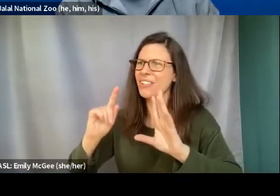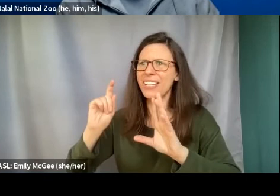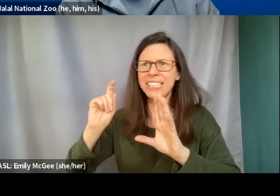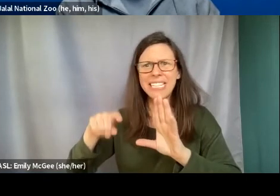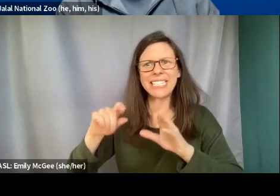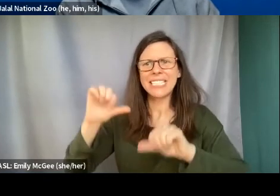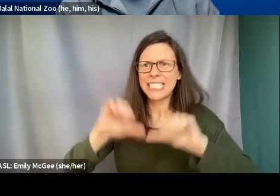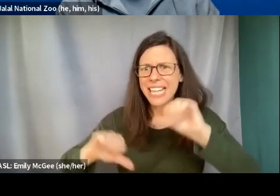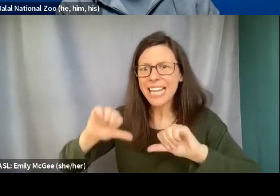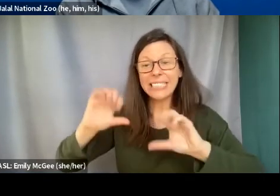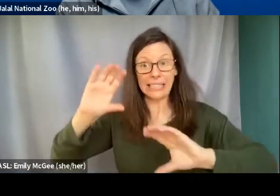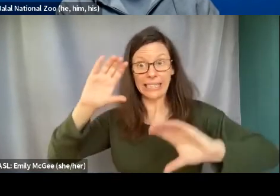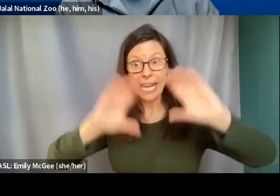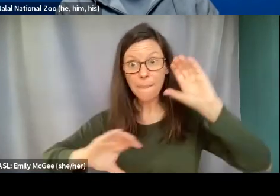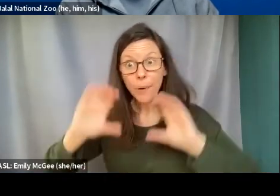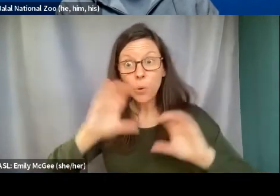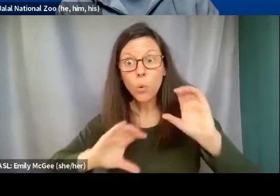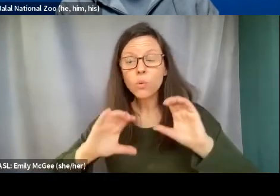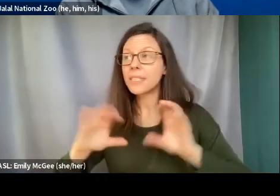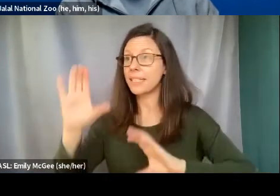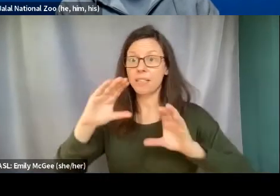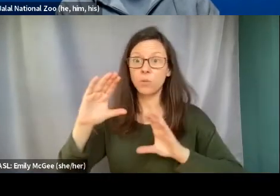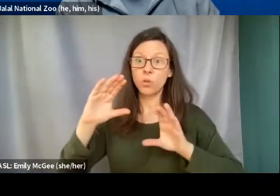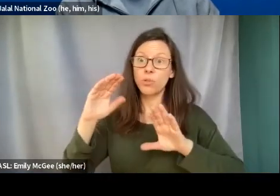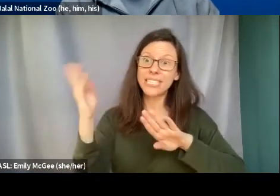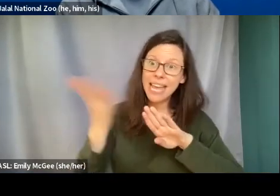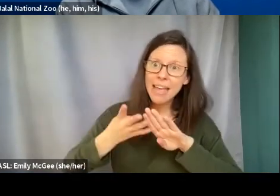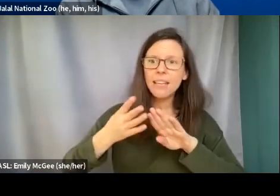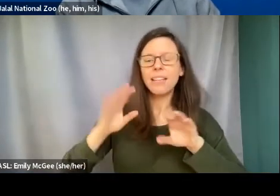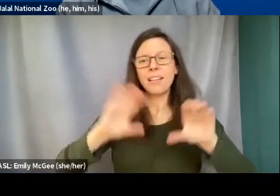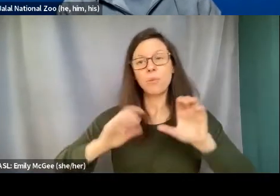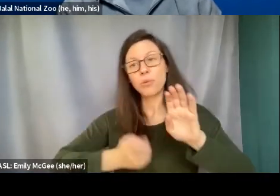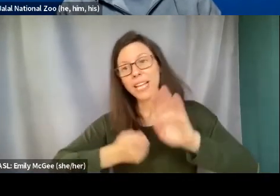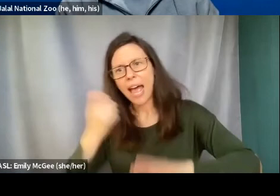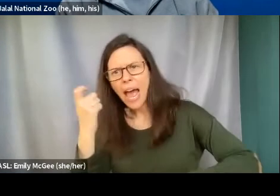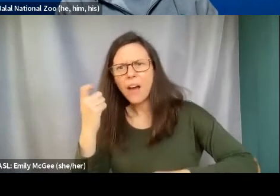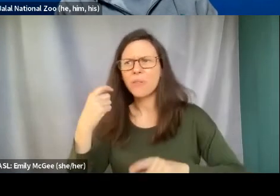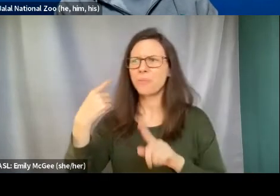ozone, so i'm just so excited that you are here to talk about your career in STEAM. Thank you so much. >>Jalal: Absolutely.